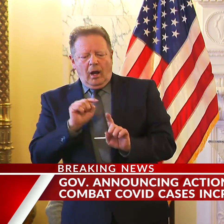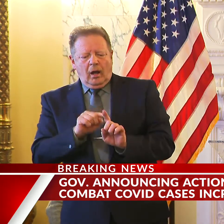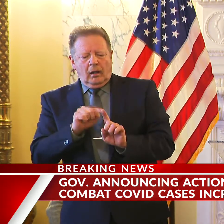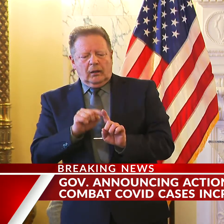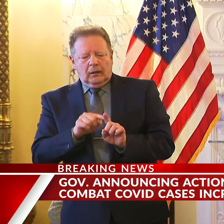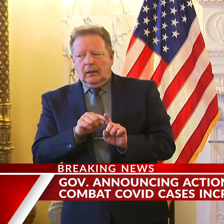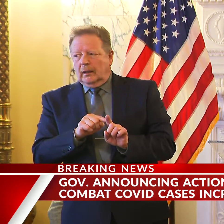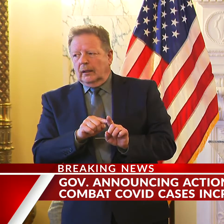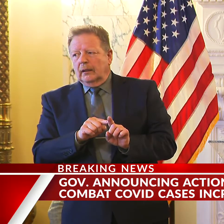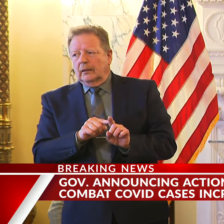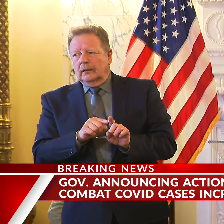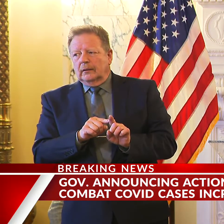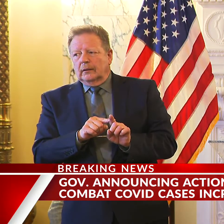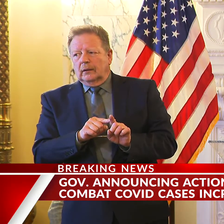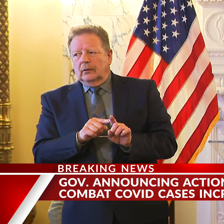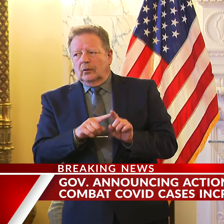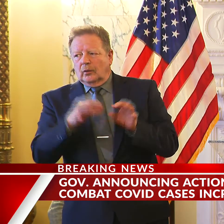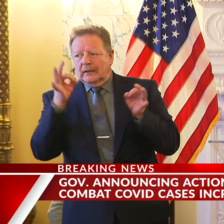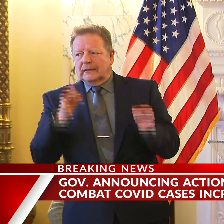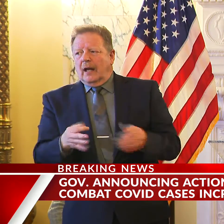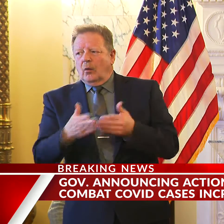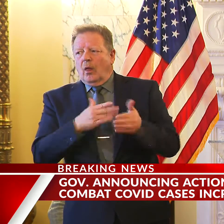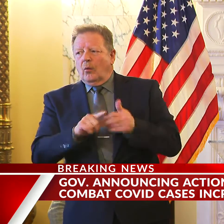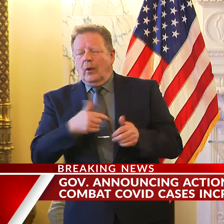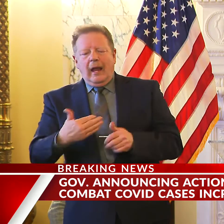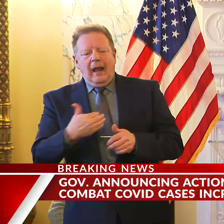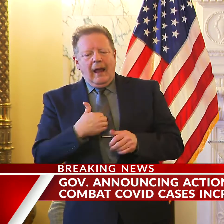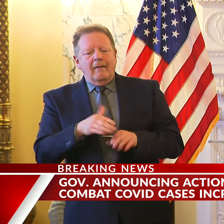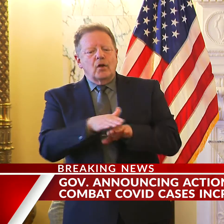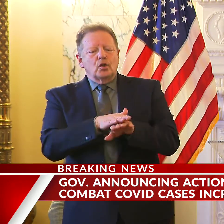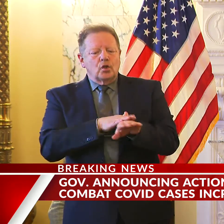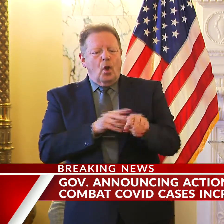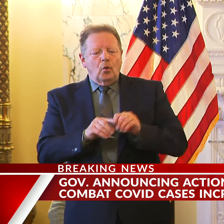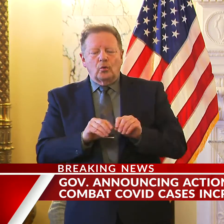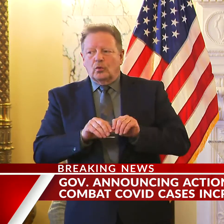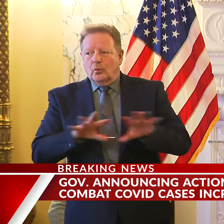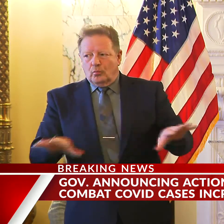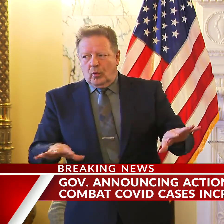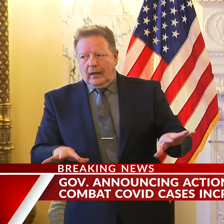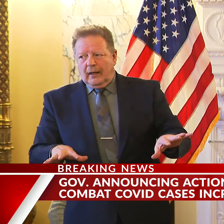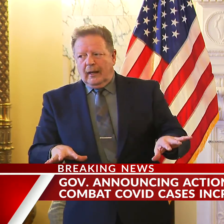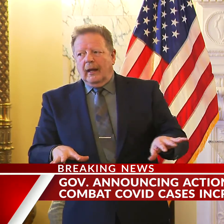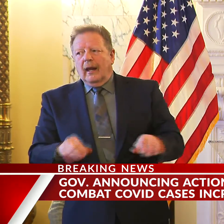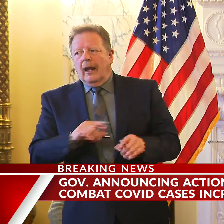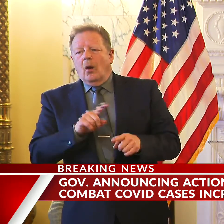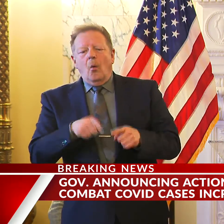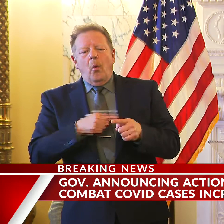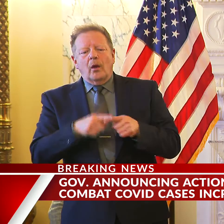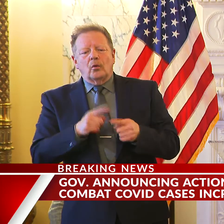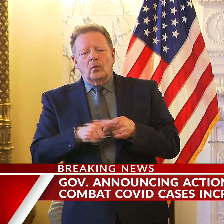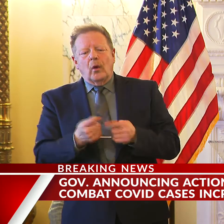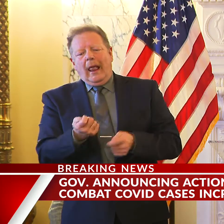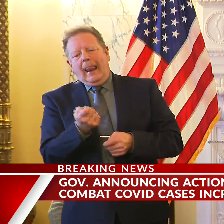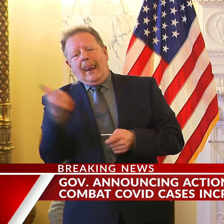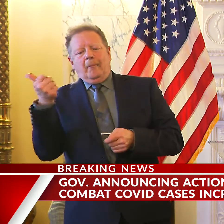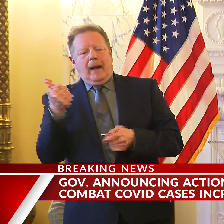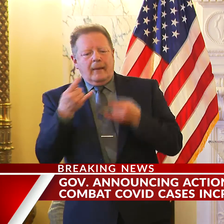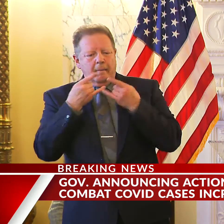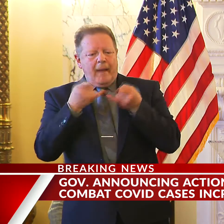AND FOLLOWING UP ON, JIM, WHAT IS THE TOP MEASURE THAT YOU'RE LOOKING FOR ON WHAT IN THE MONTH DETERMINE WHETHER WE